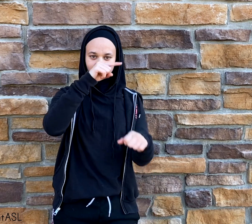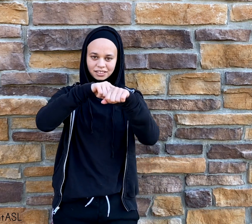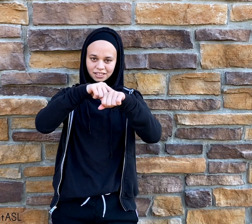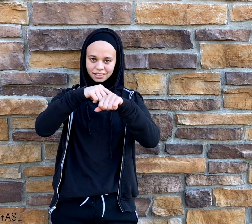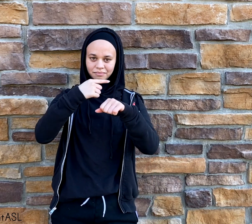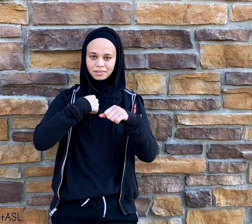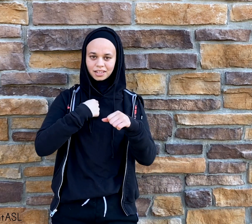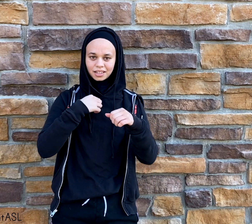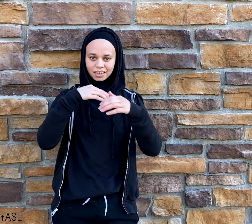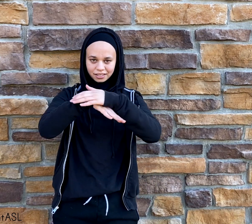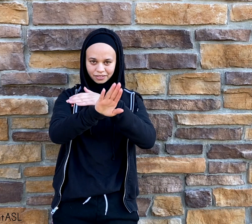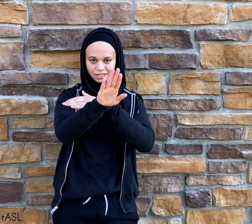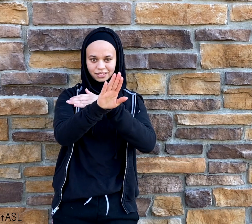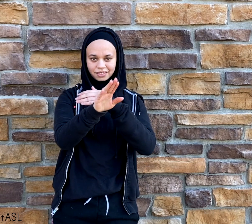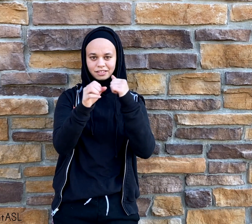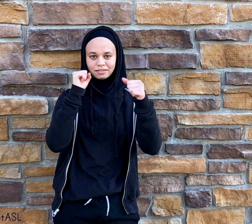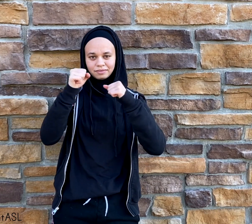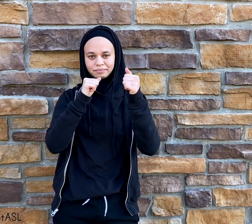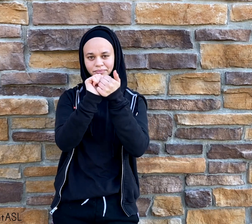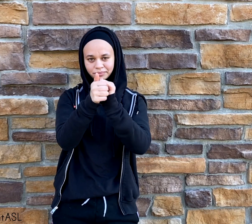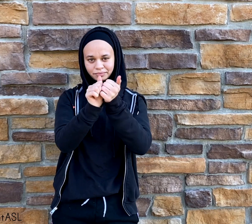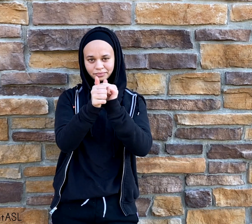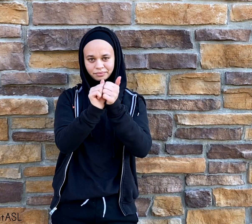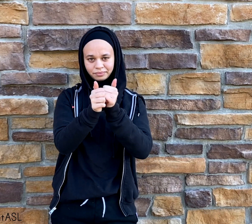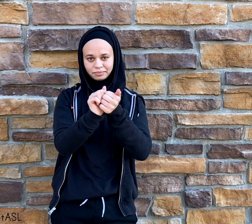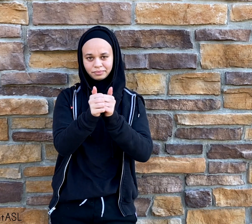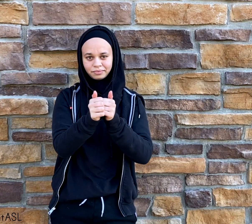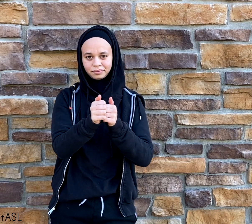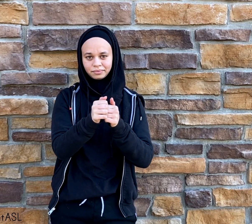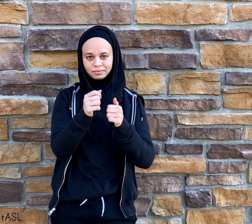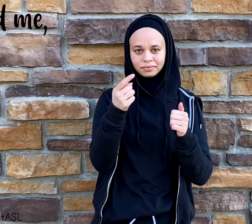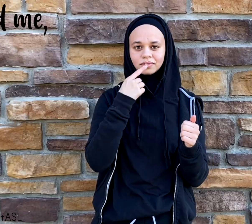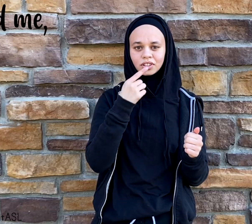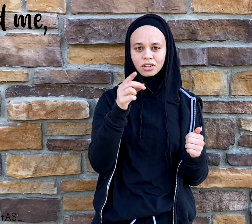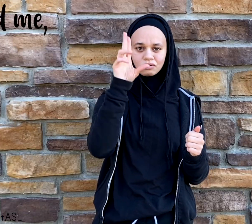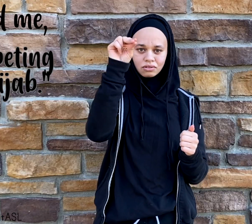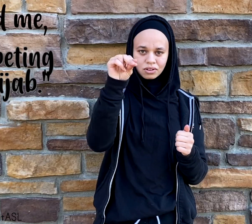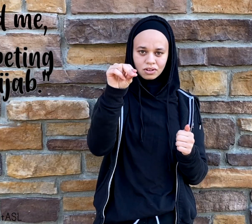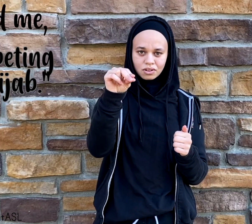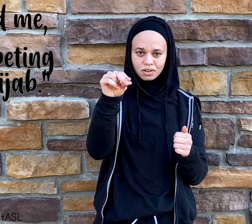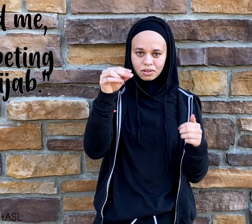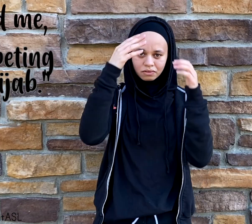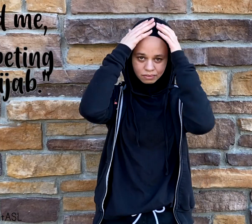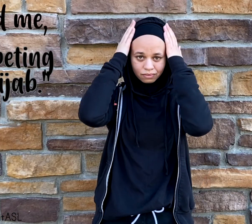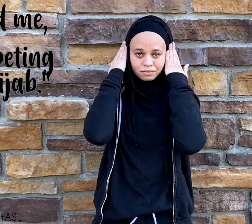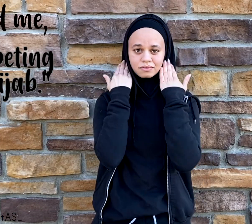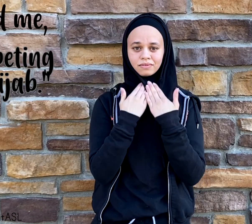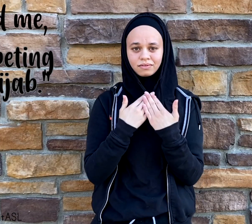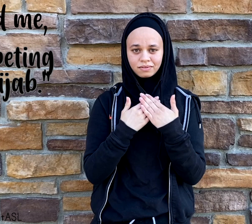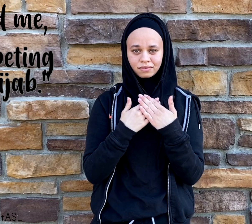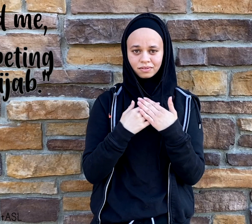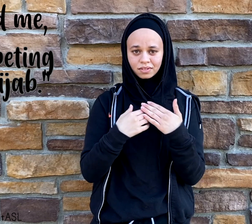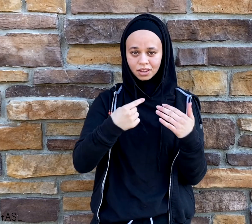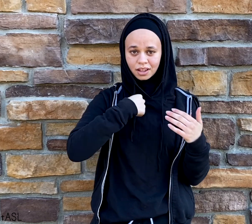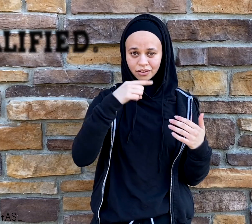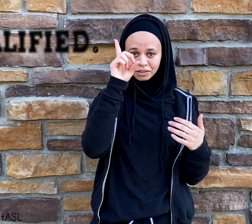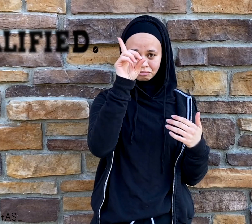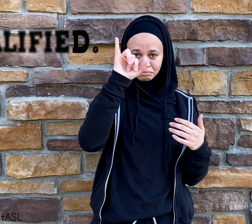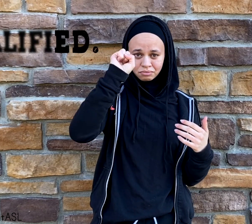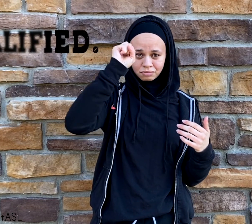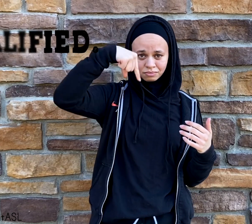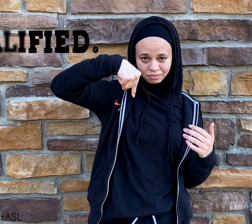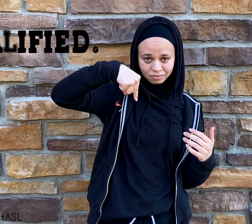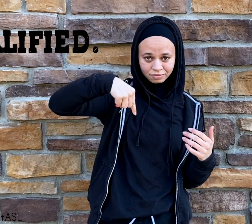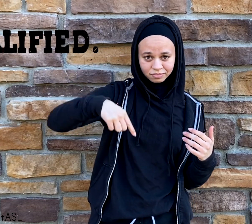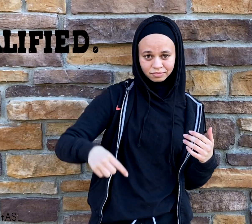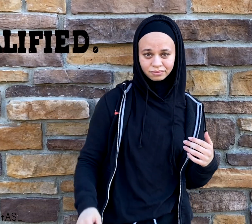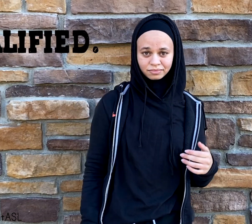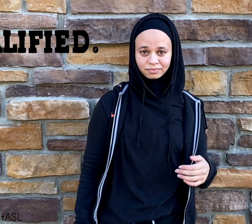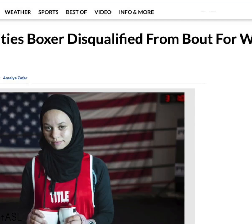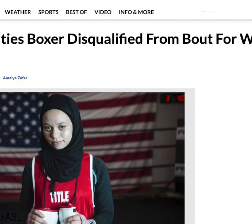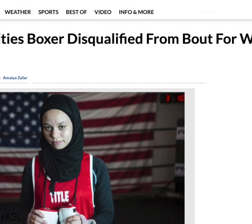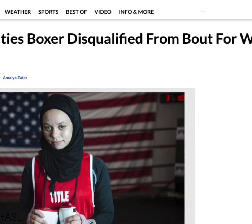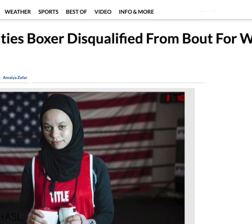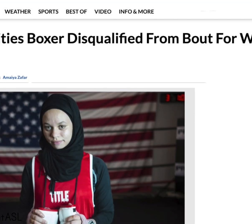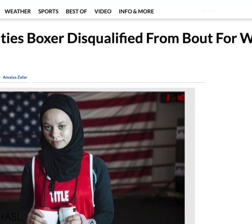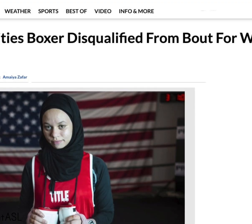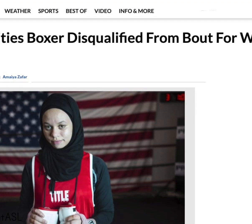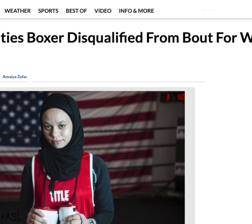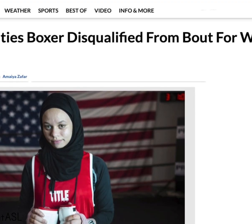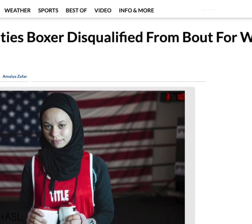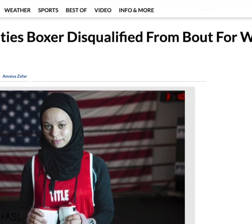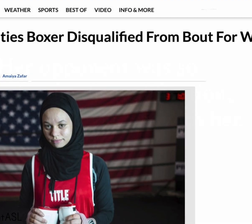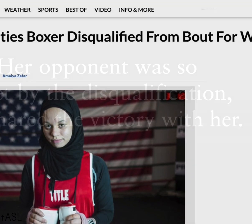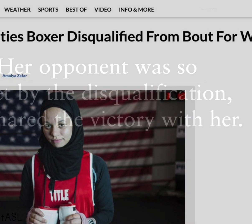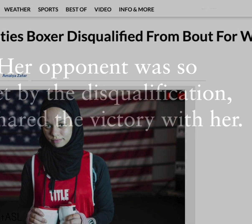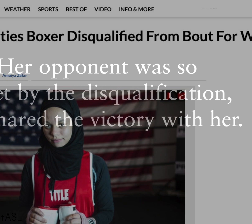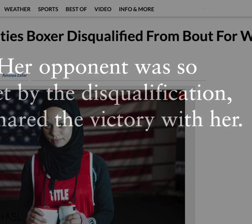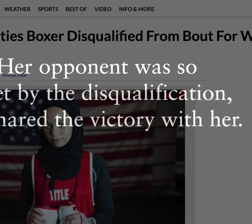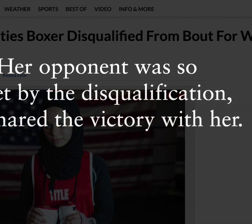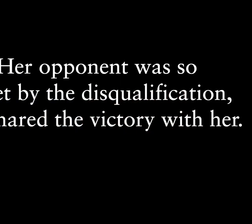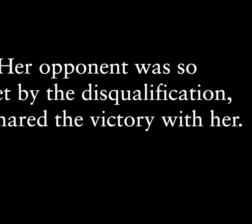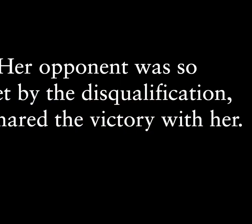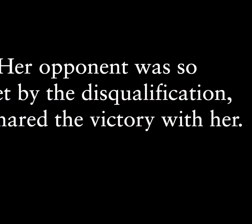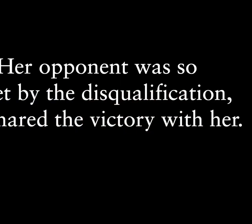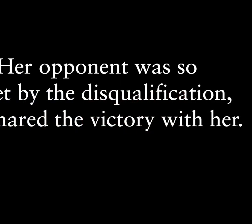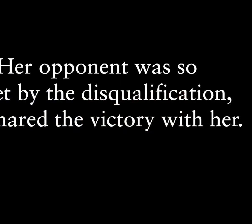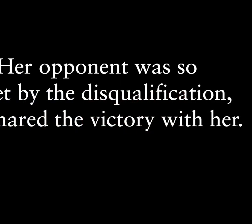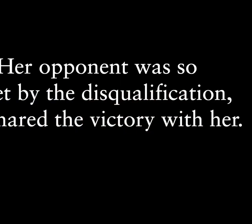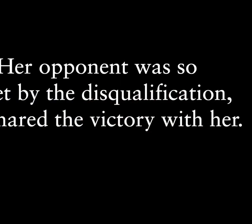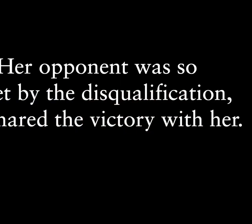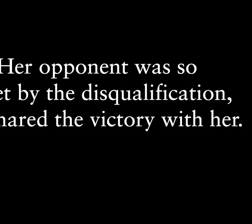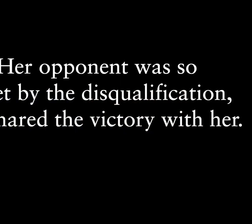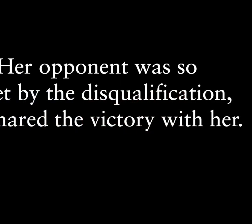The first time I went to a tournament they told me no competing with hijab, I'd been disqualified